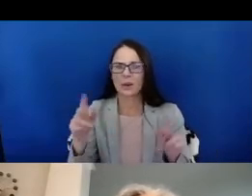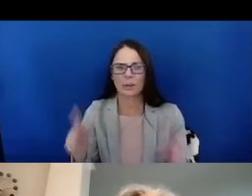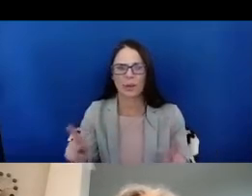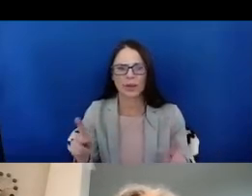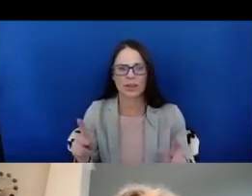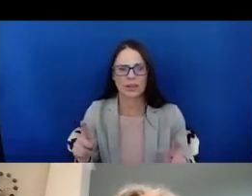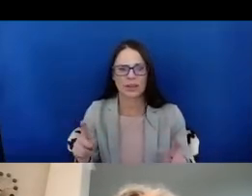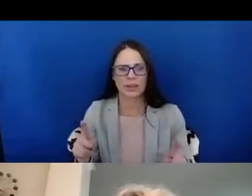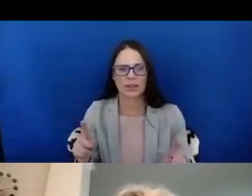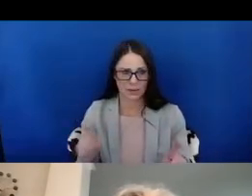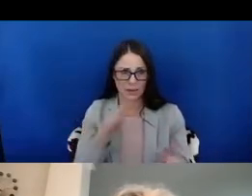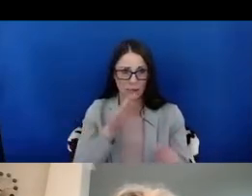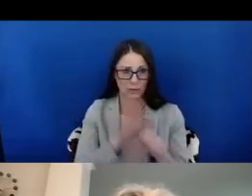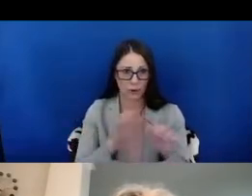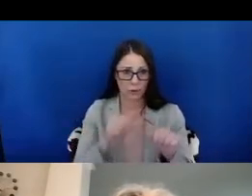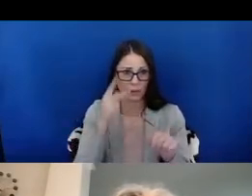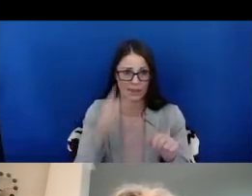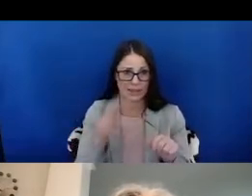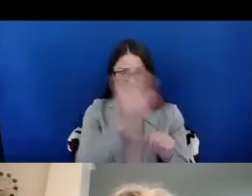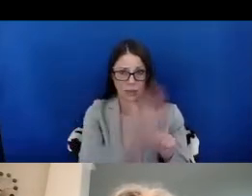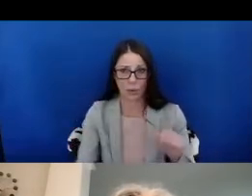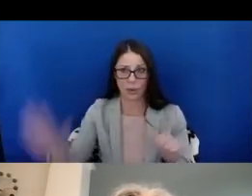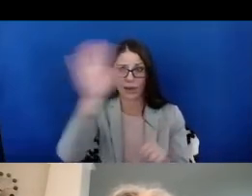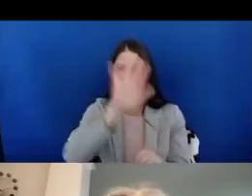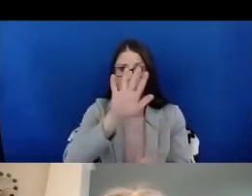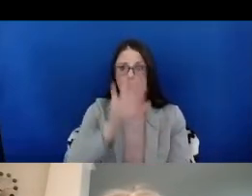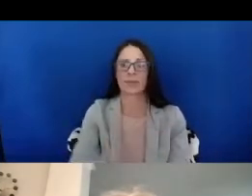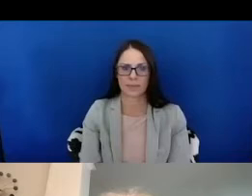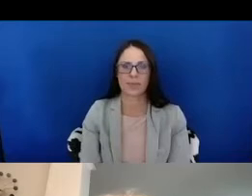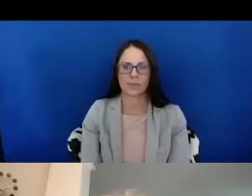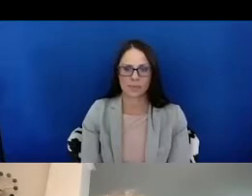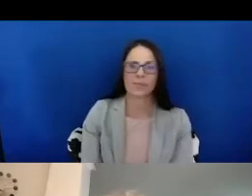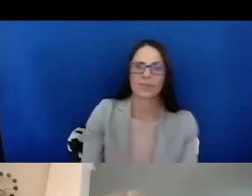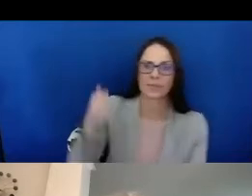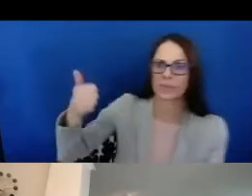whole thing. 15:53:51 Alright, and now we're good. Sorry